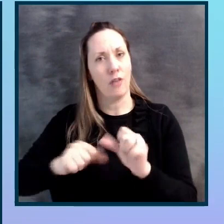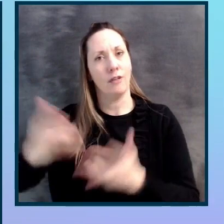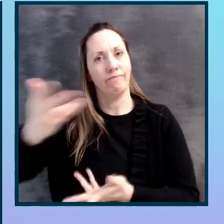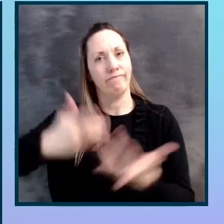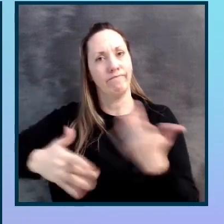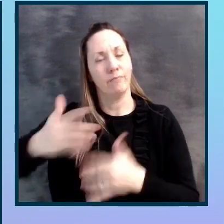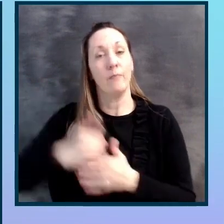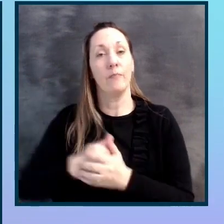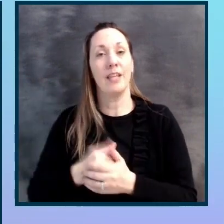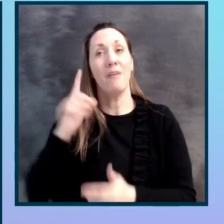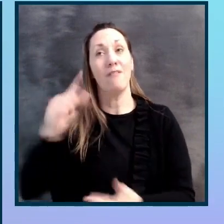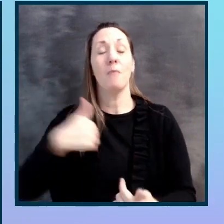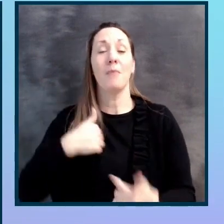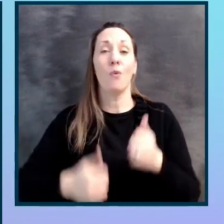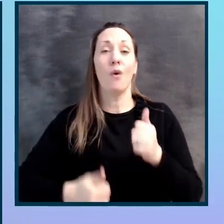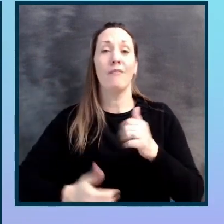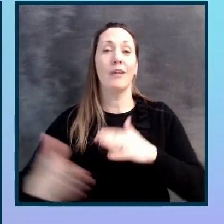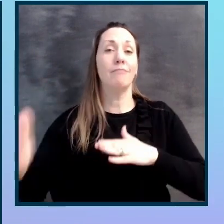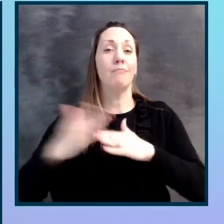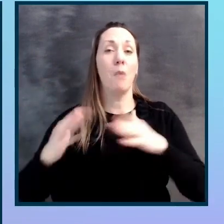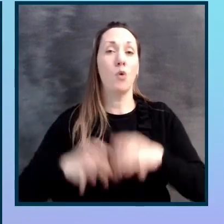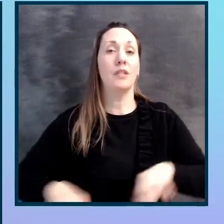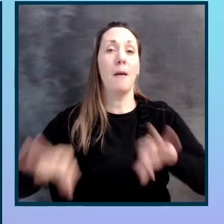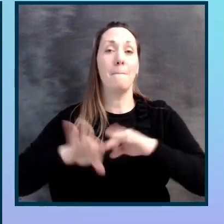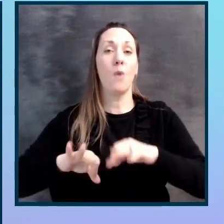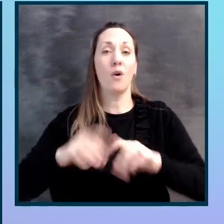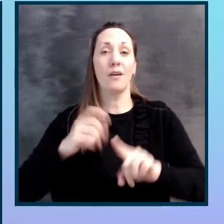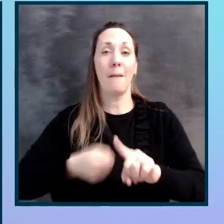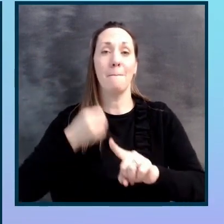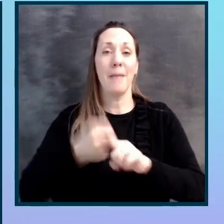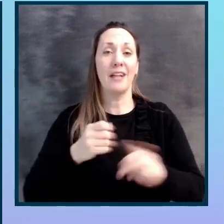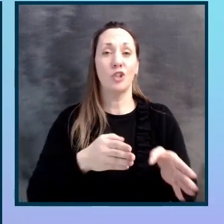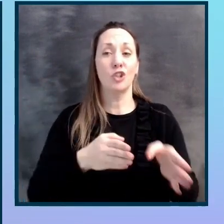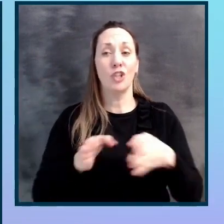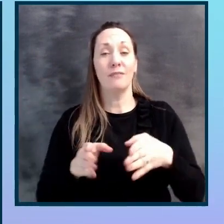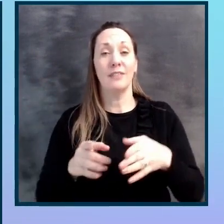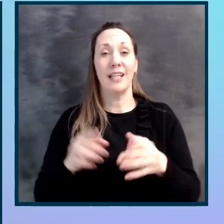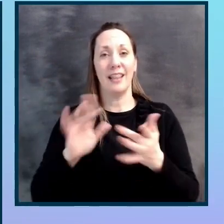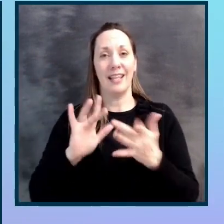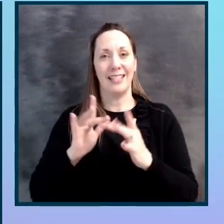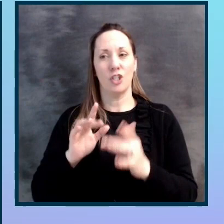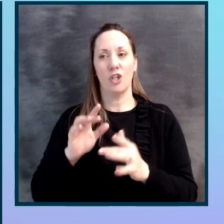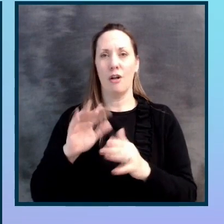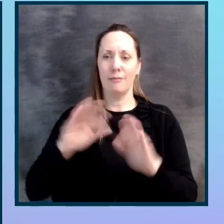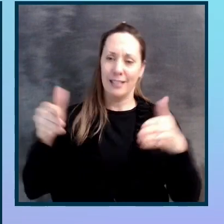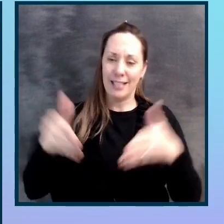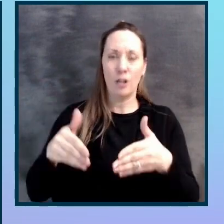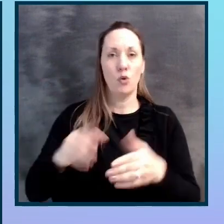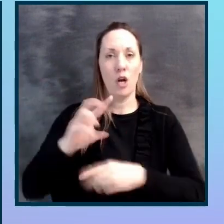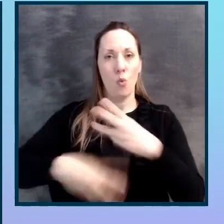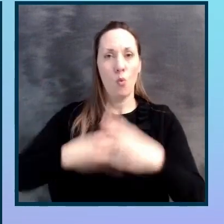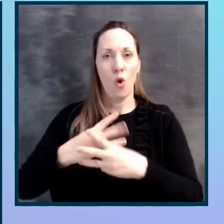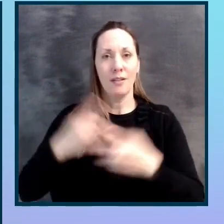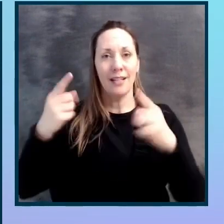one of the most important, impactful, and significant shifts in our digital-centric world is happening with accessibility,